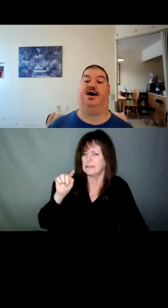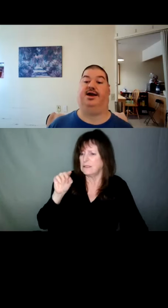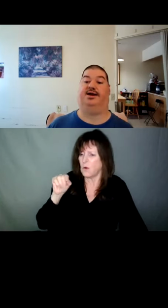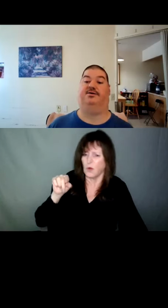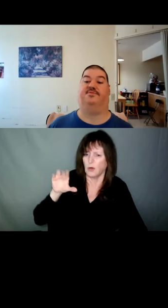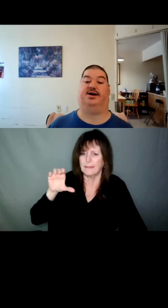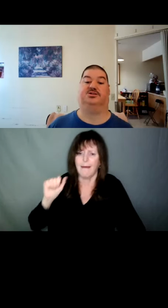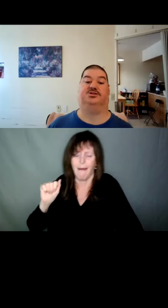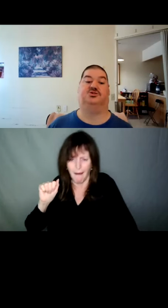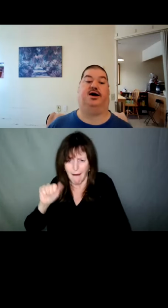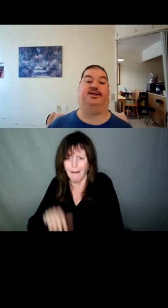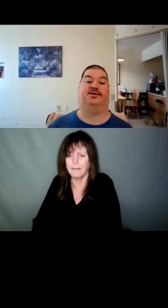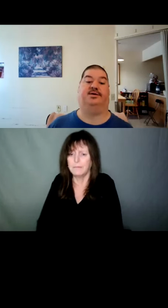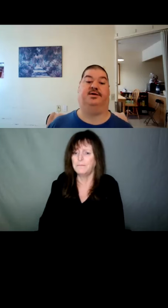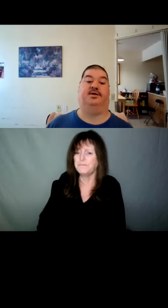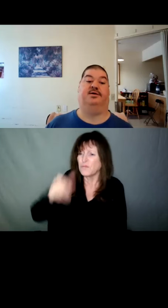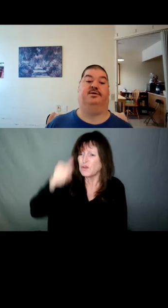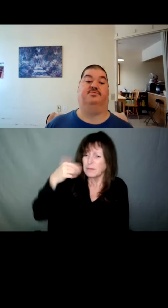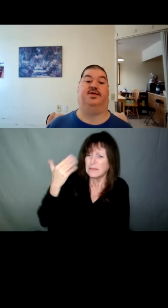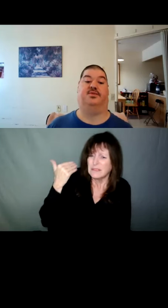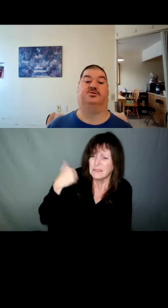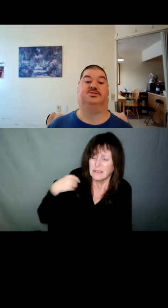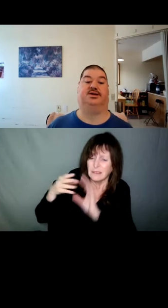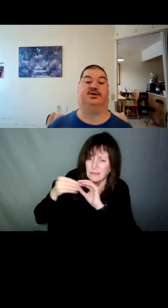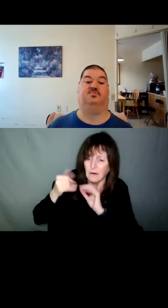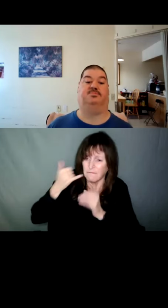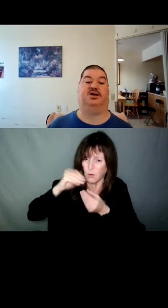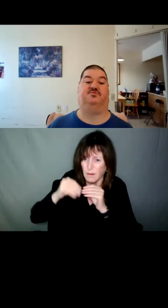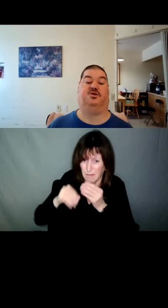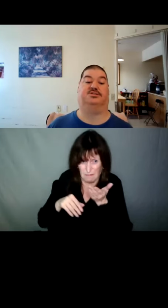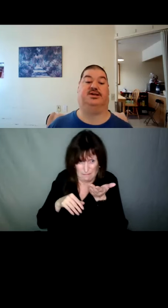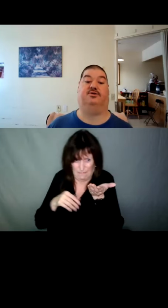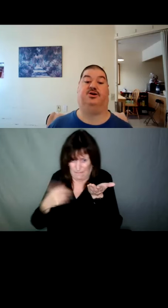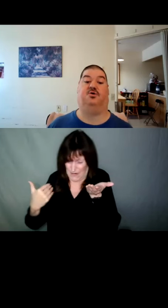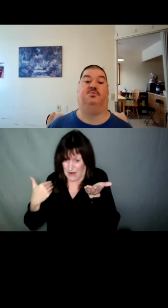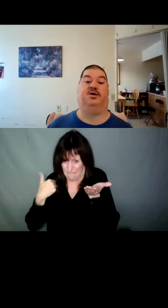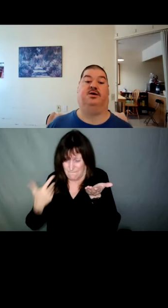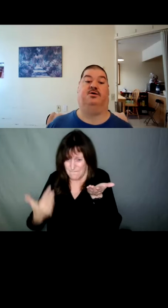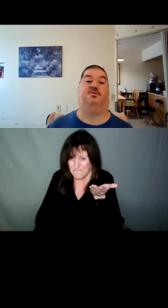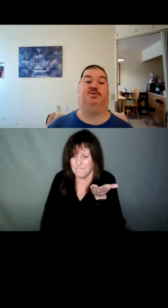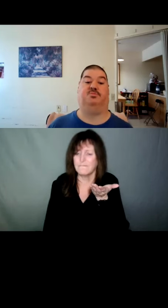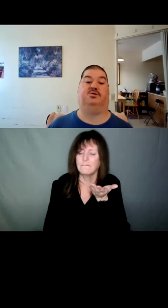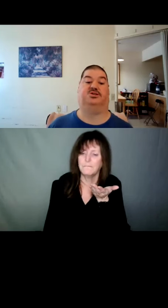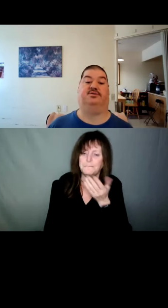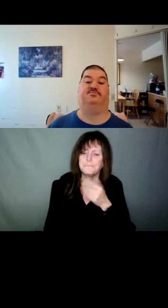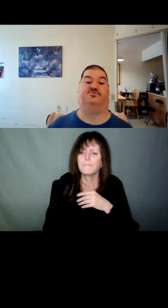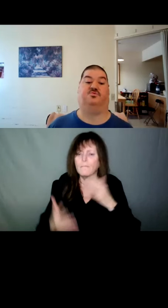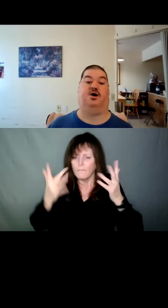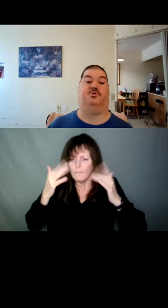. There is a vaccine registration